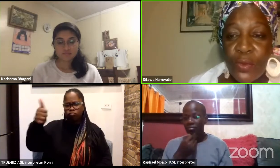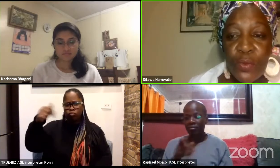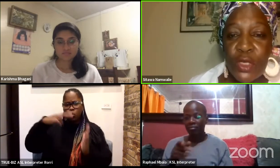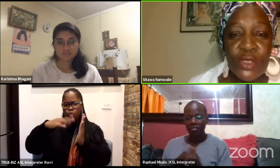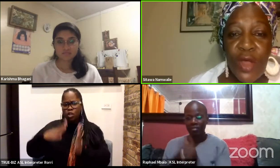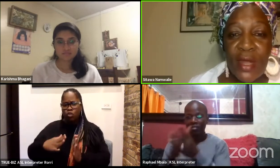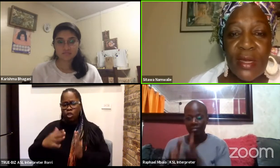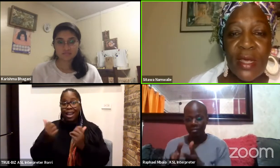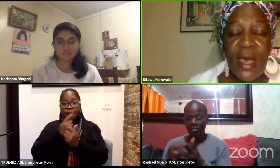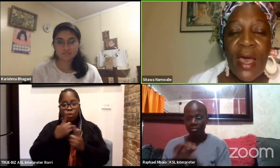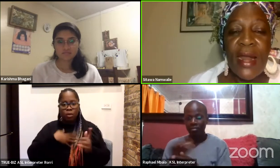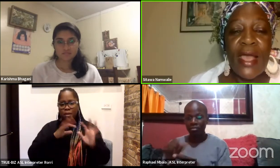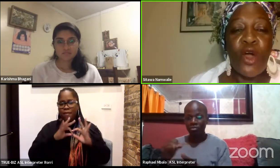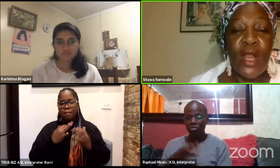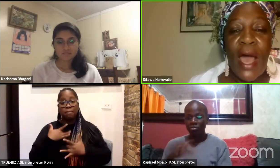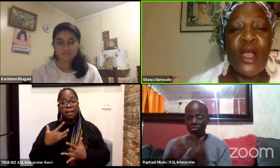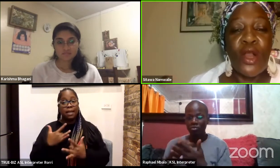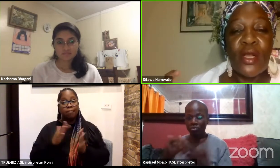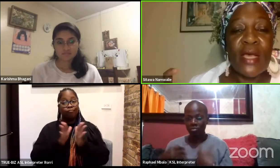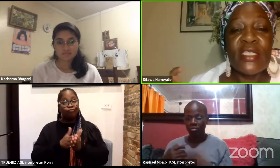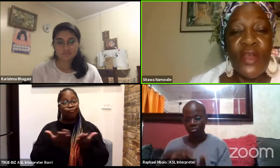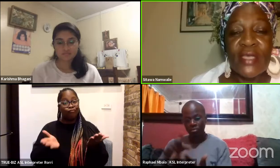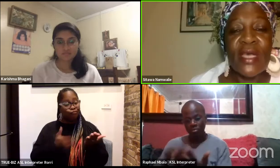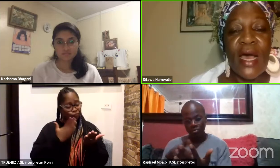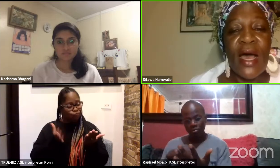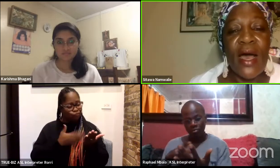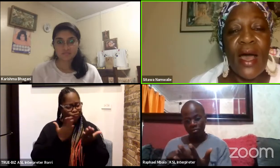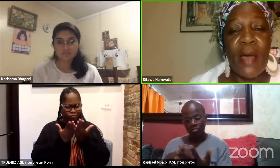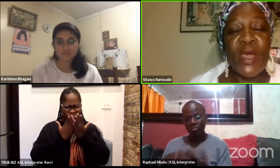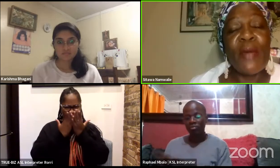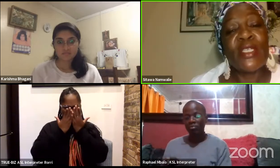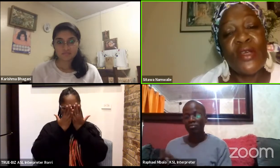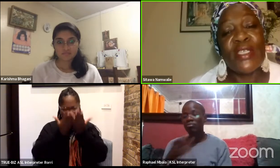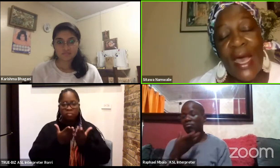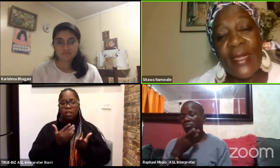we just read and I became a serious addict.